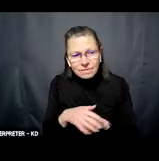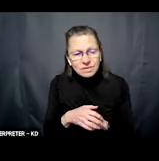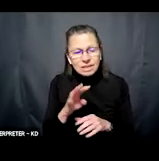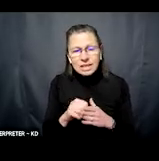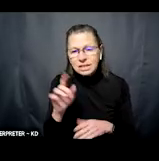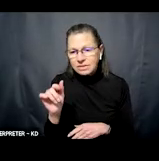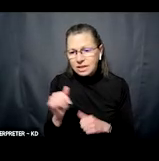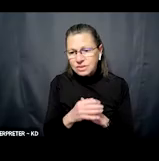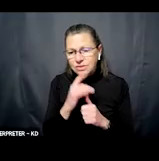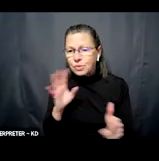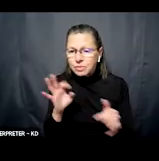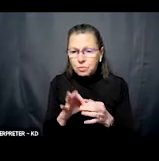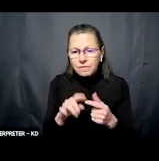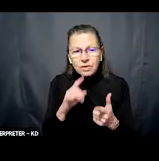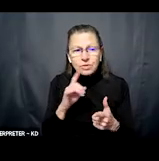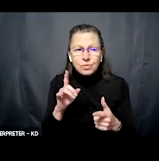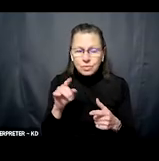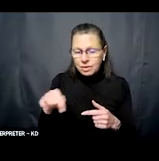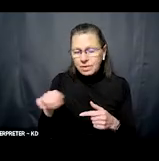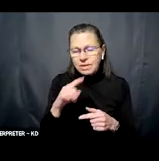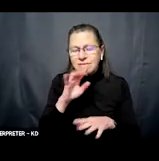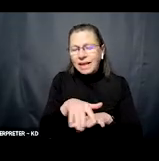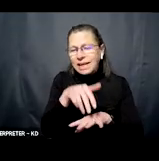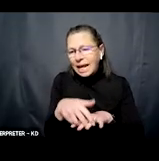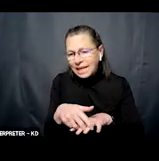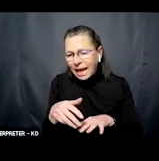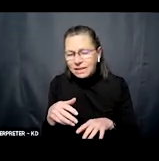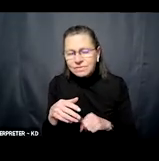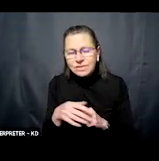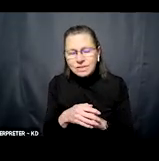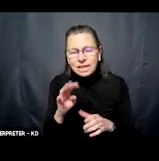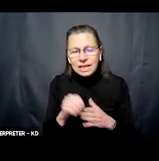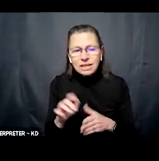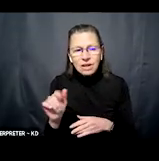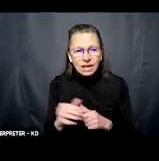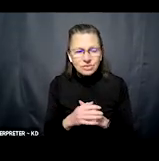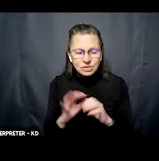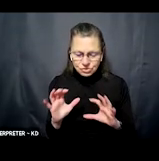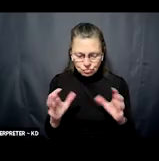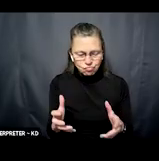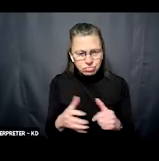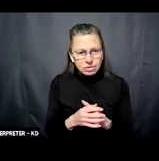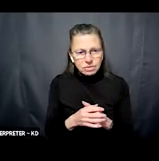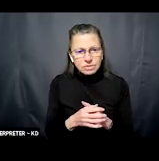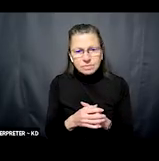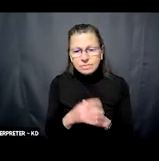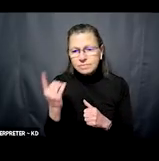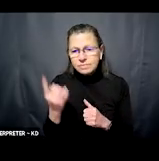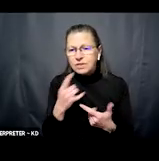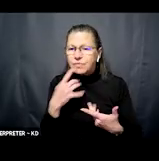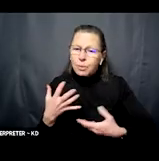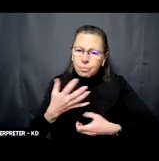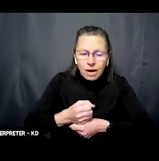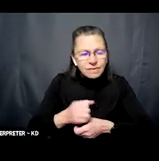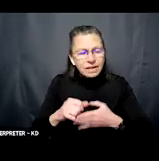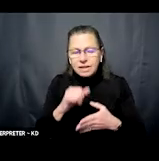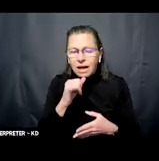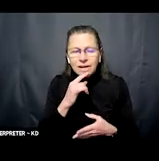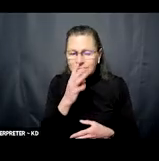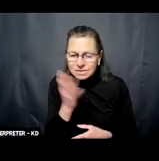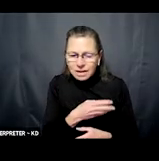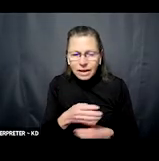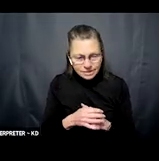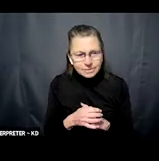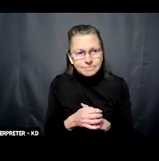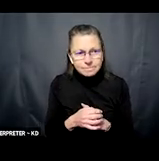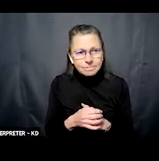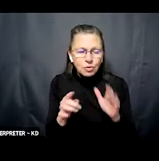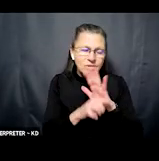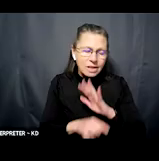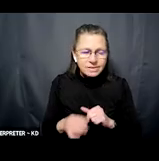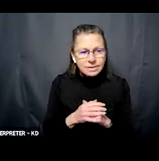this community as Native or Natives in Los Angeles just for brevity, not as a slight.